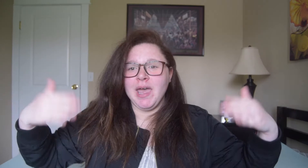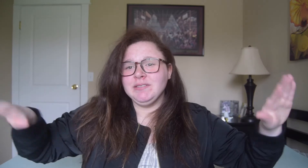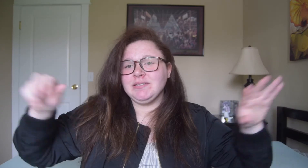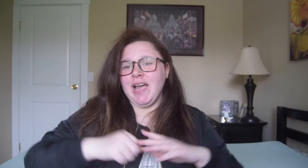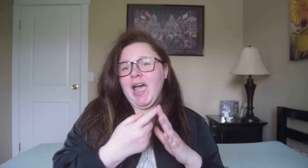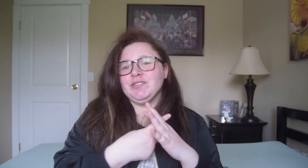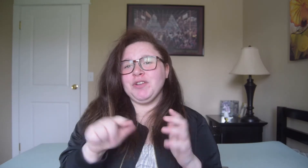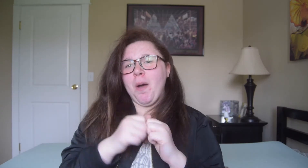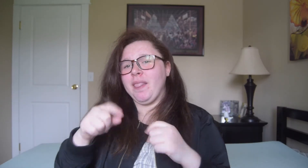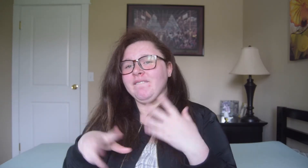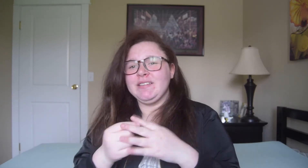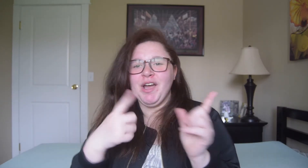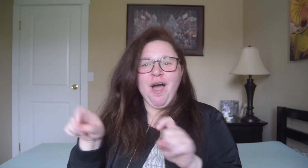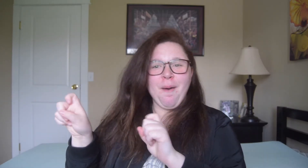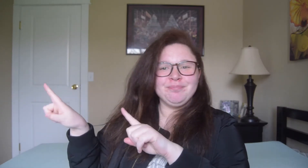Let's get started with this video!